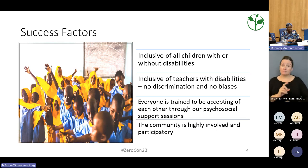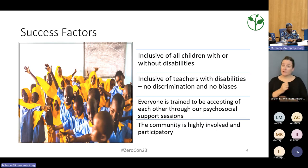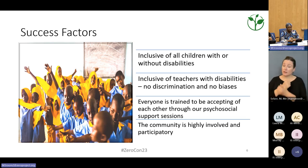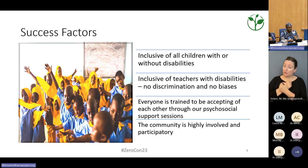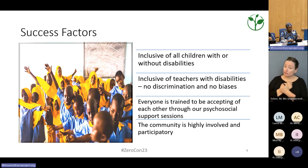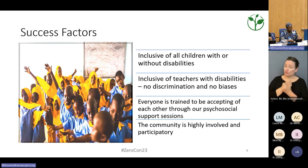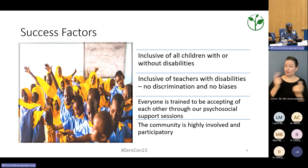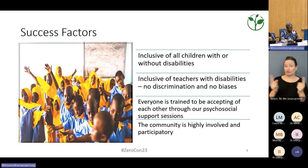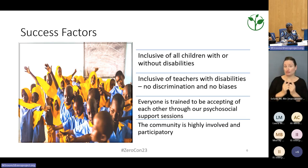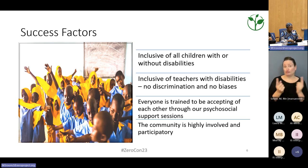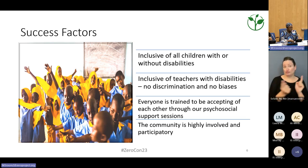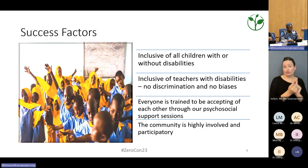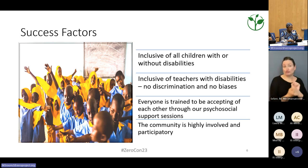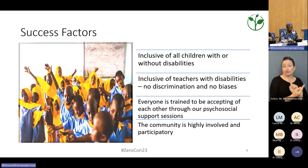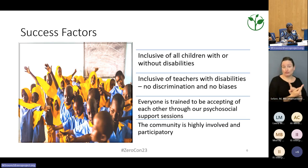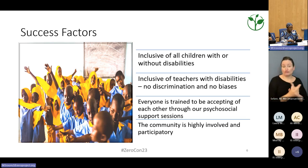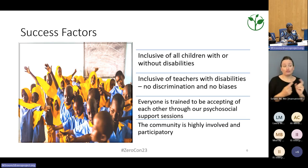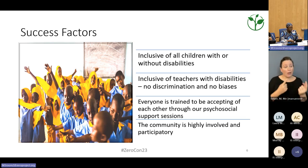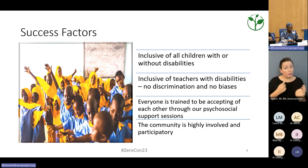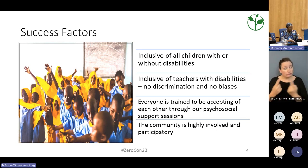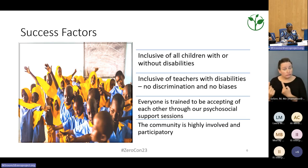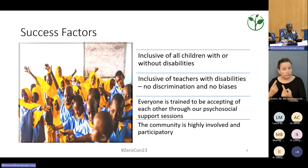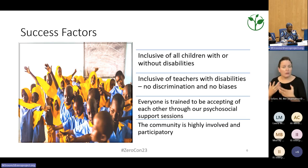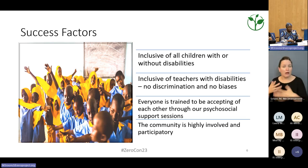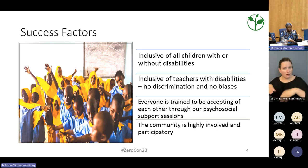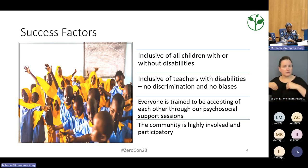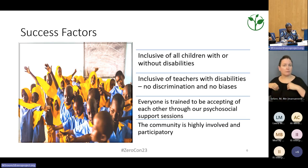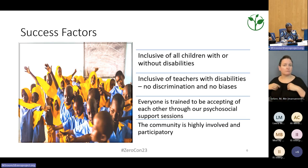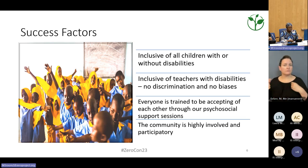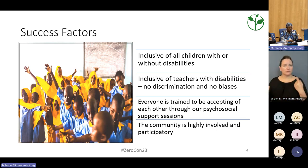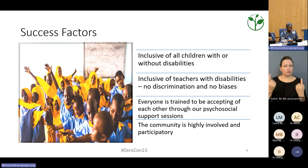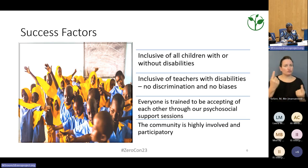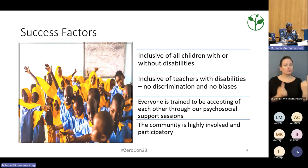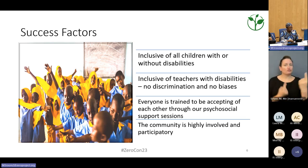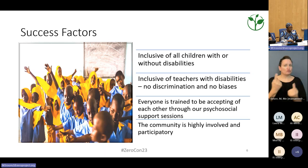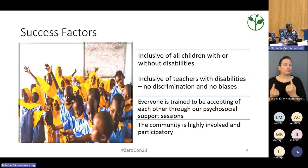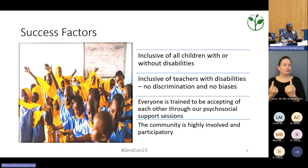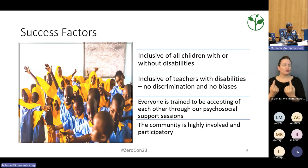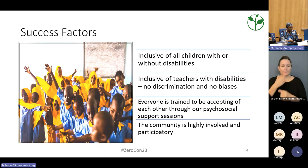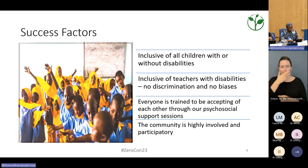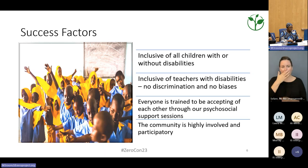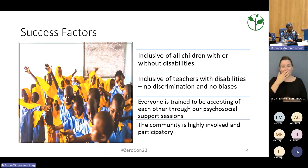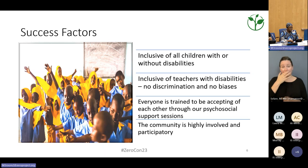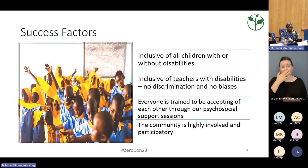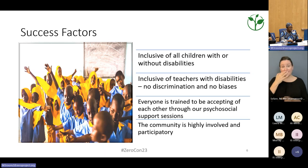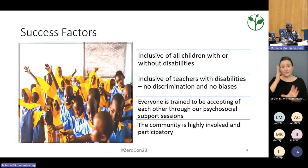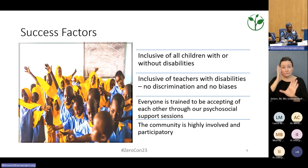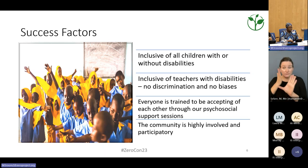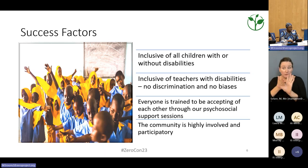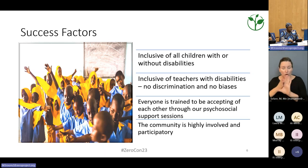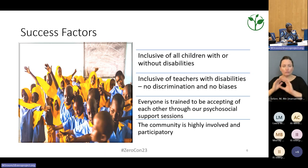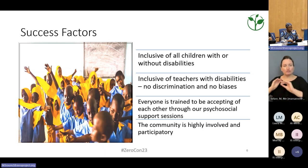our psychosocial support sessions. The community is also very involved and extremely supportive,